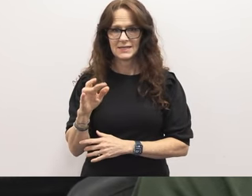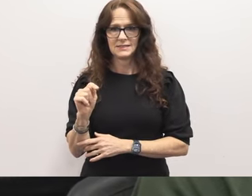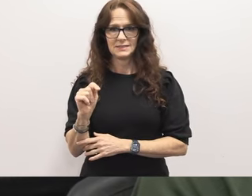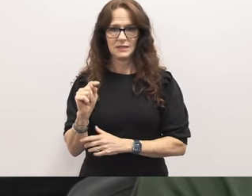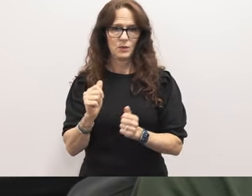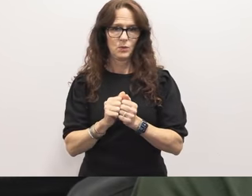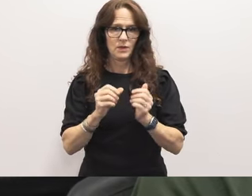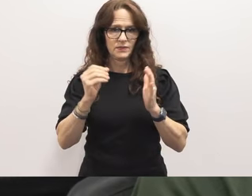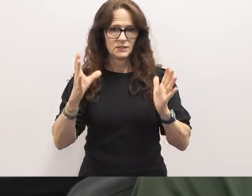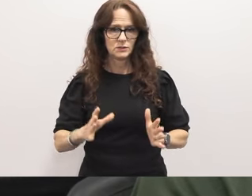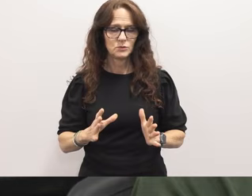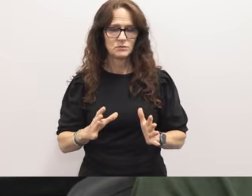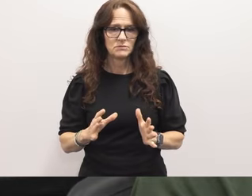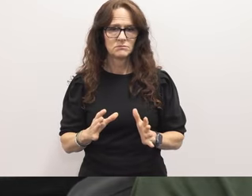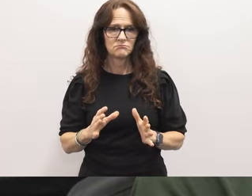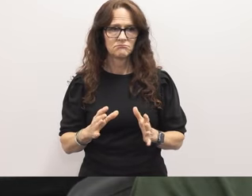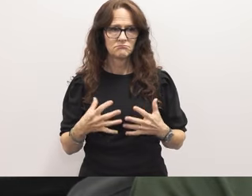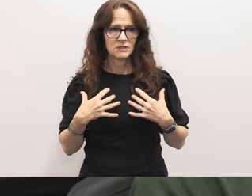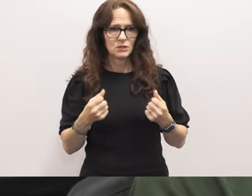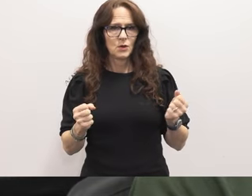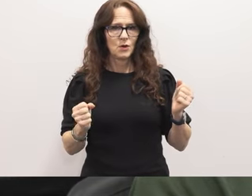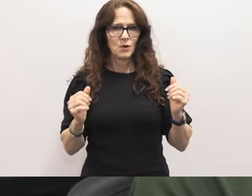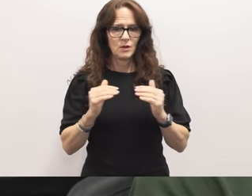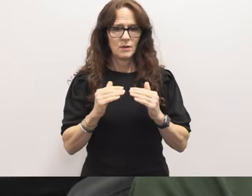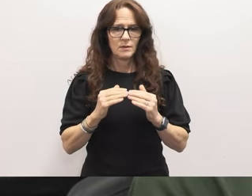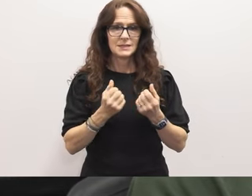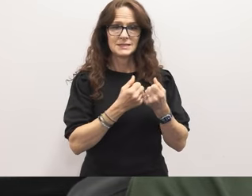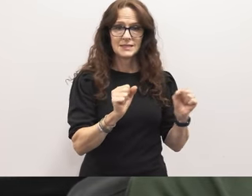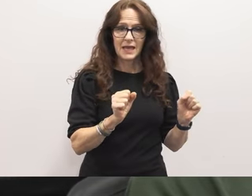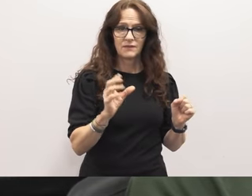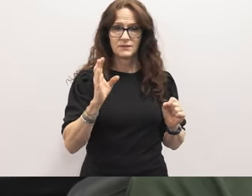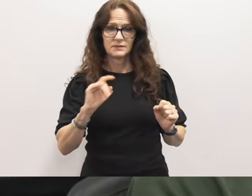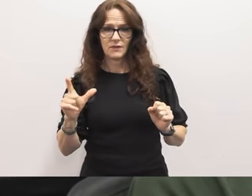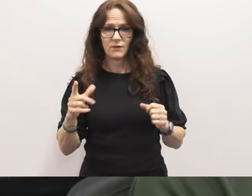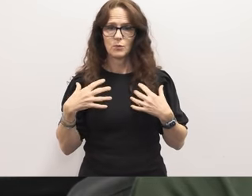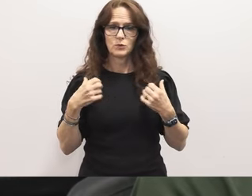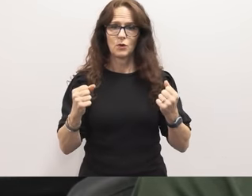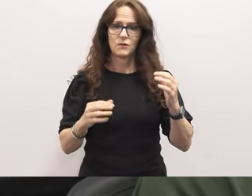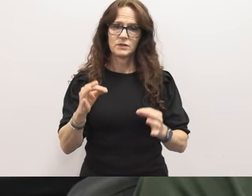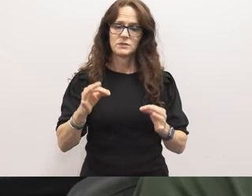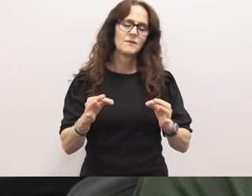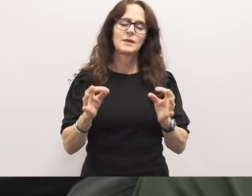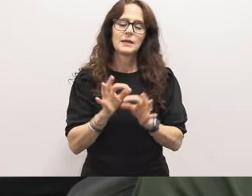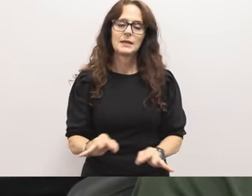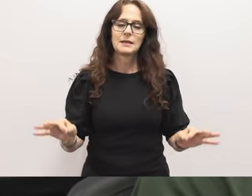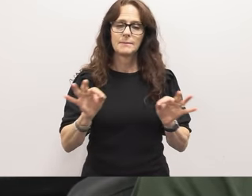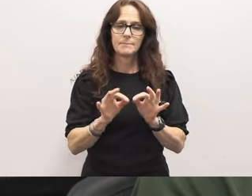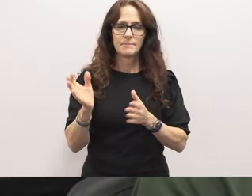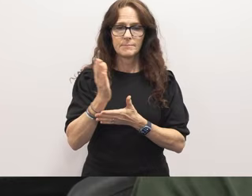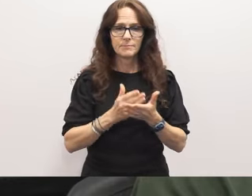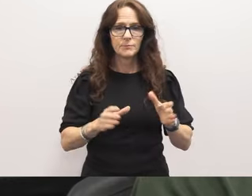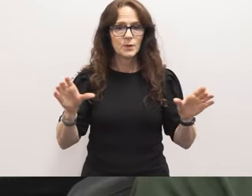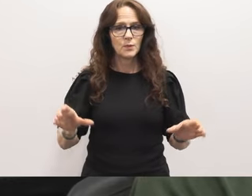really with safe and civil, but restorative justice is a big, big piece to what we do at Stanford.